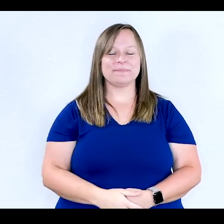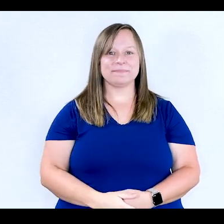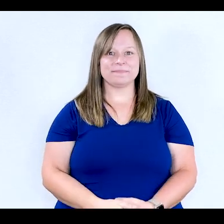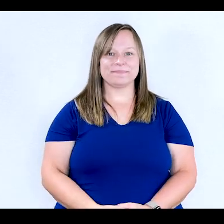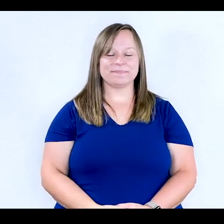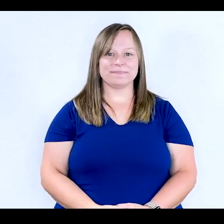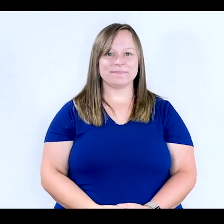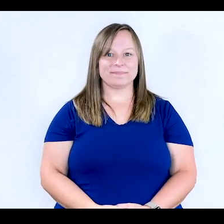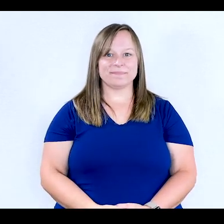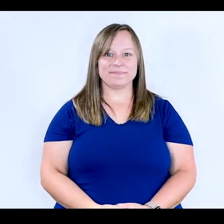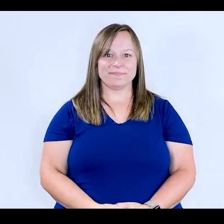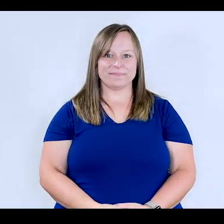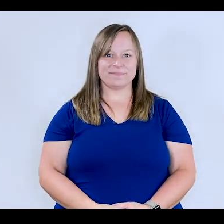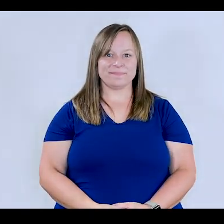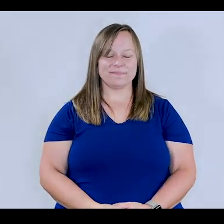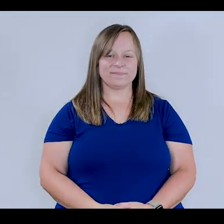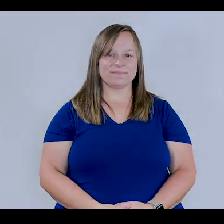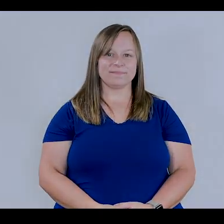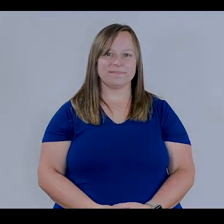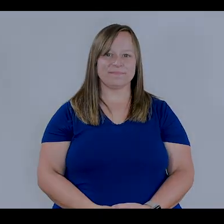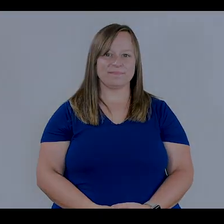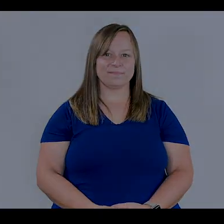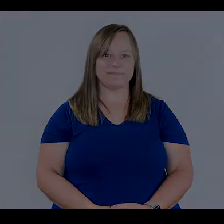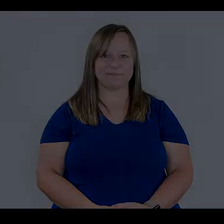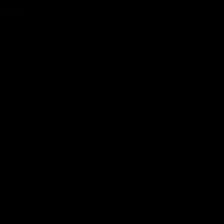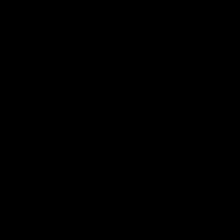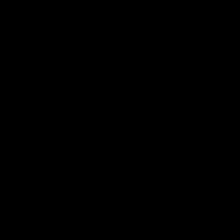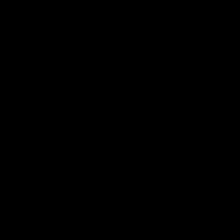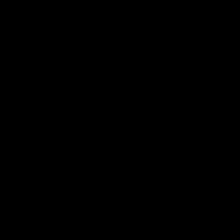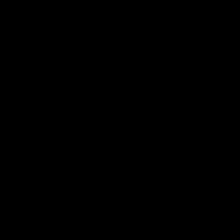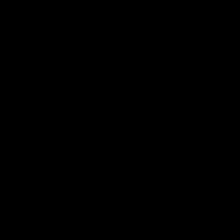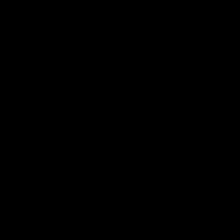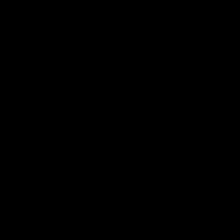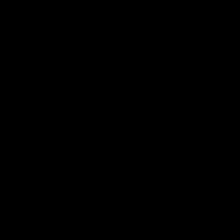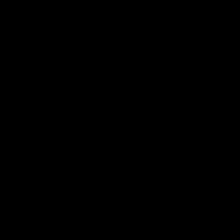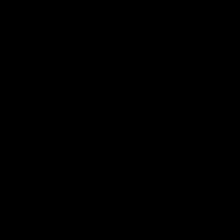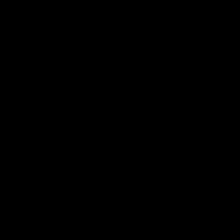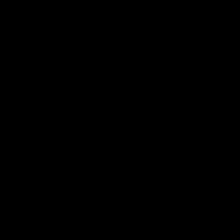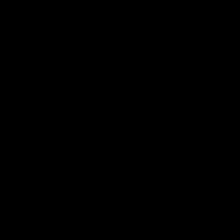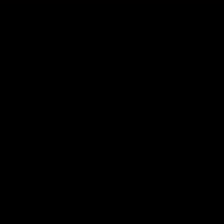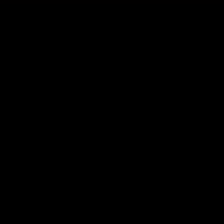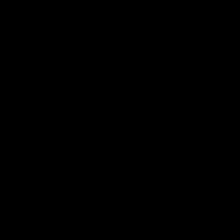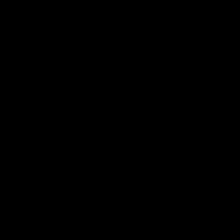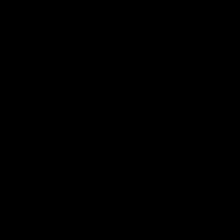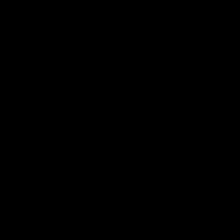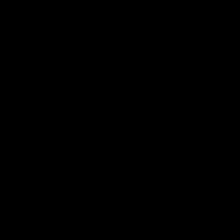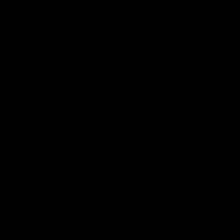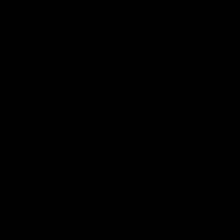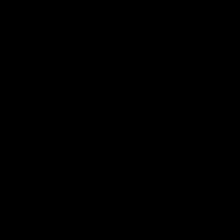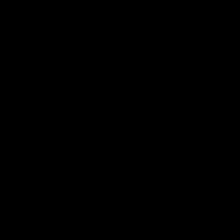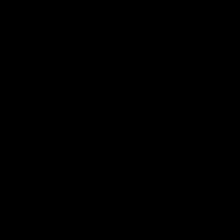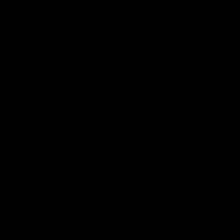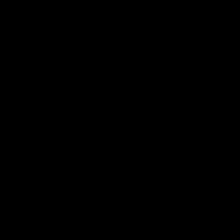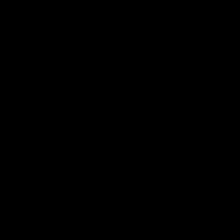Upbeat music fades out